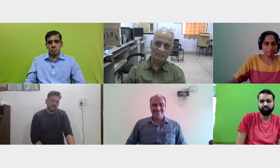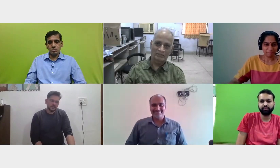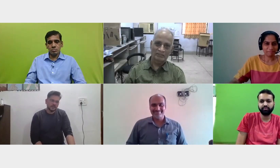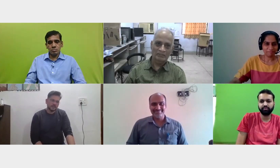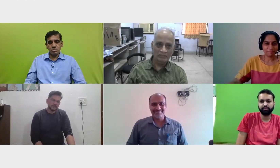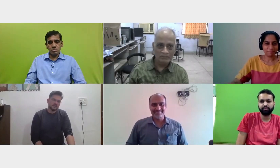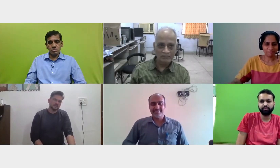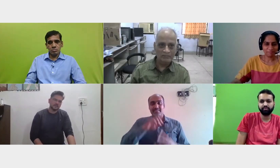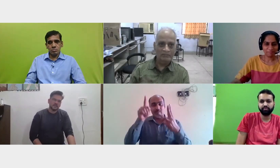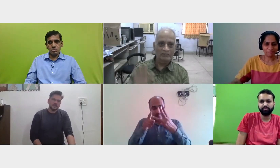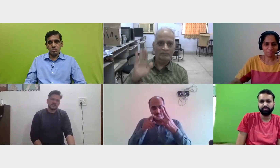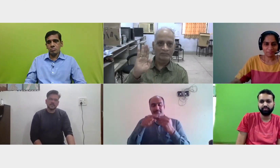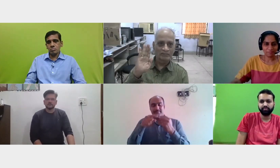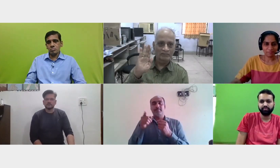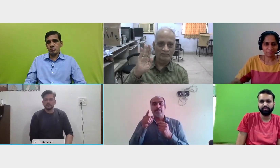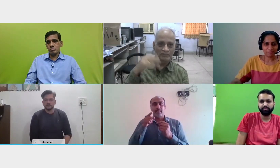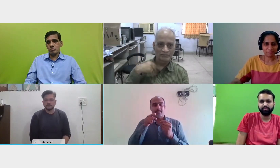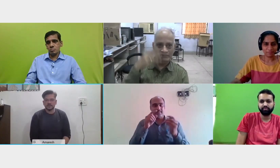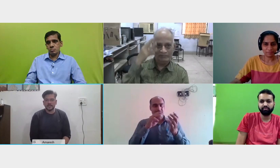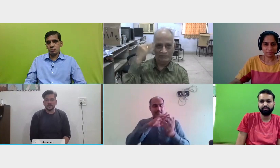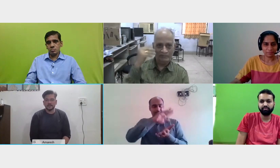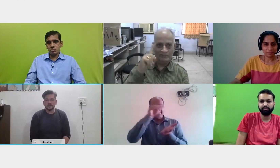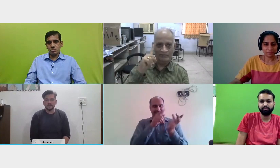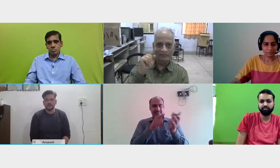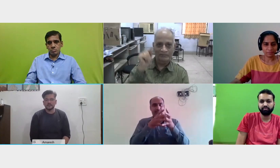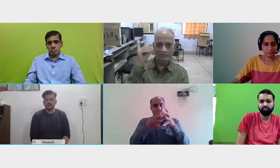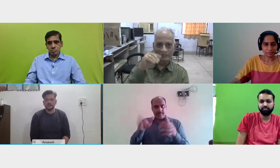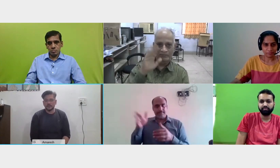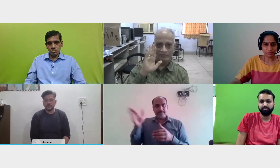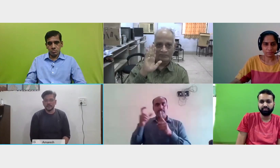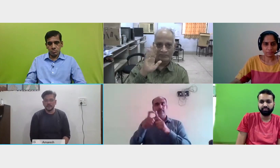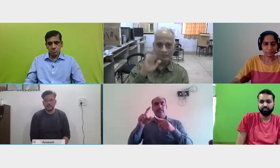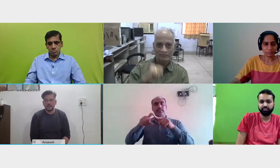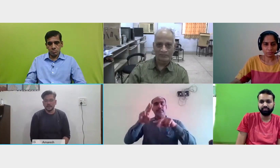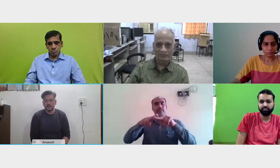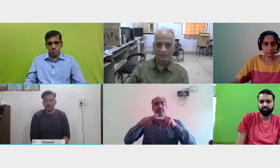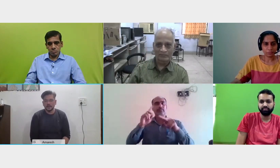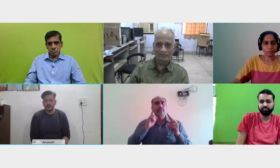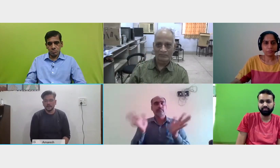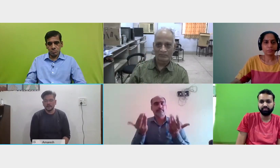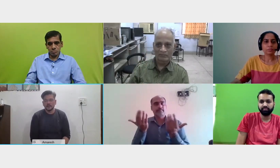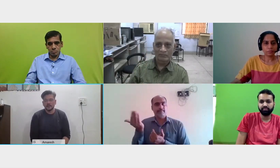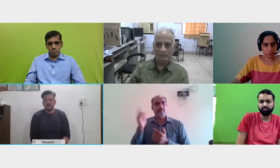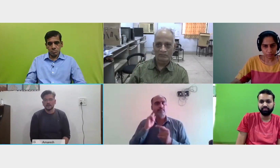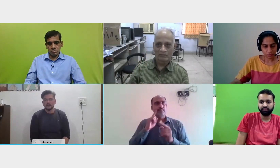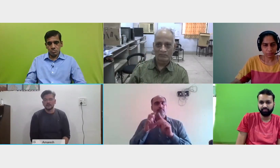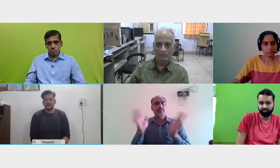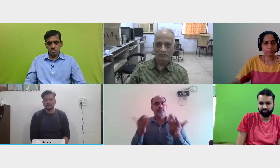that we have captioning and sign you know sign languages in systems and all that so